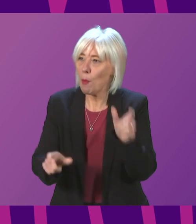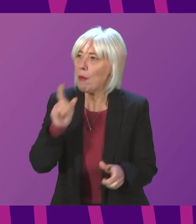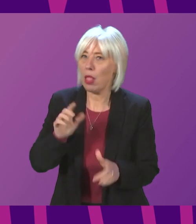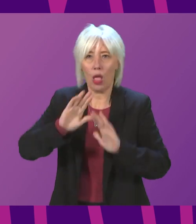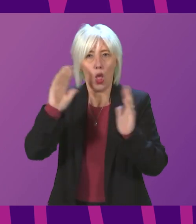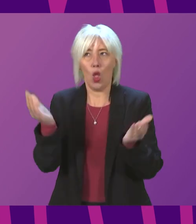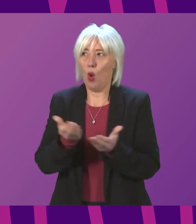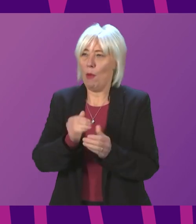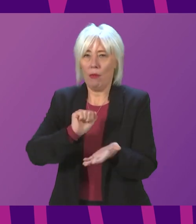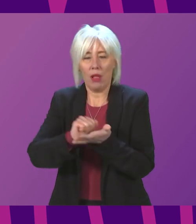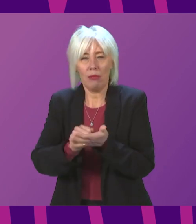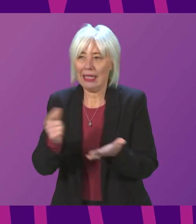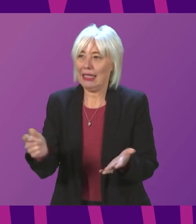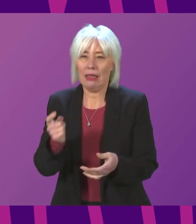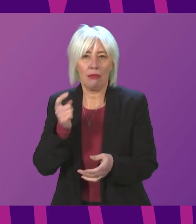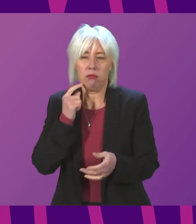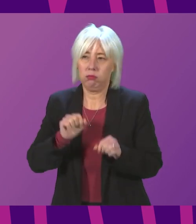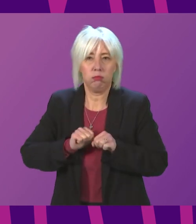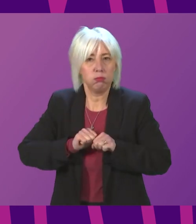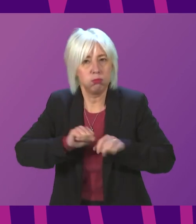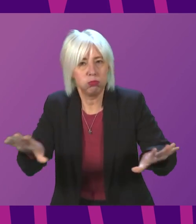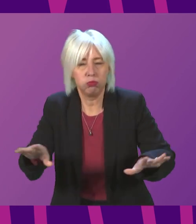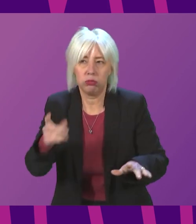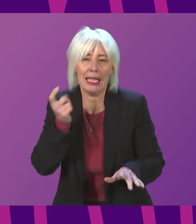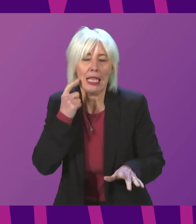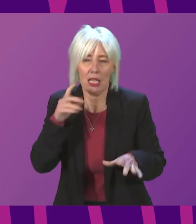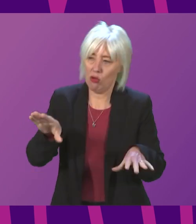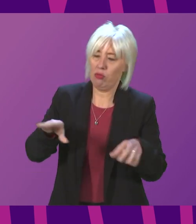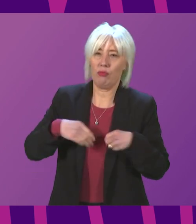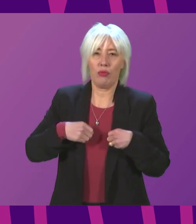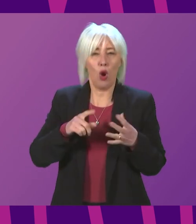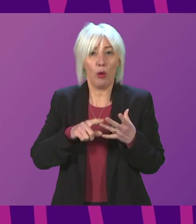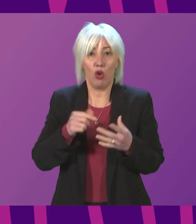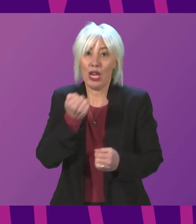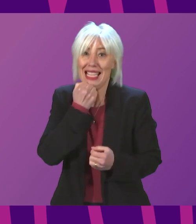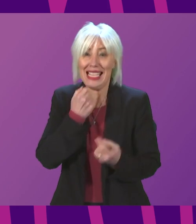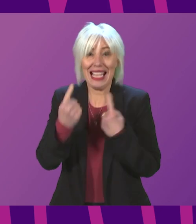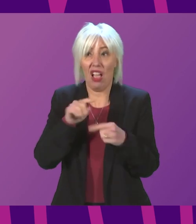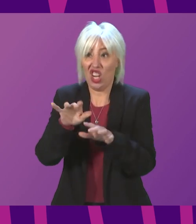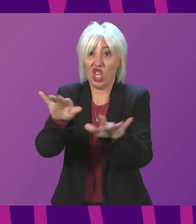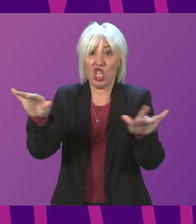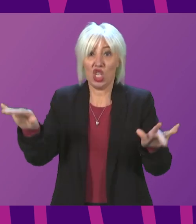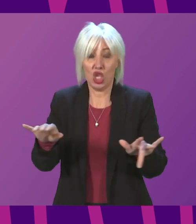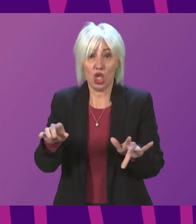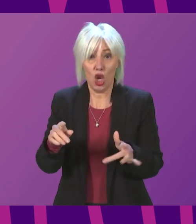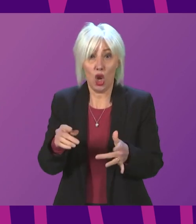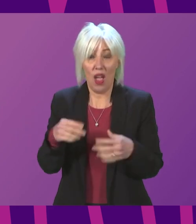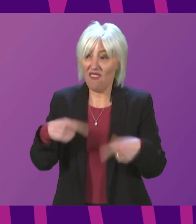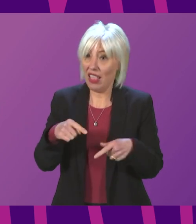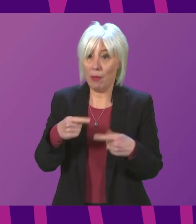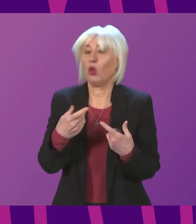That data is there, and it is available not just to members of the Parliament but to anybody